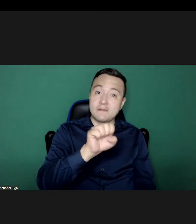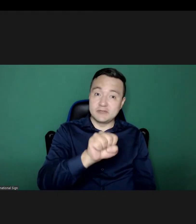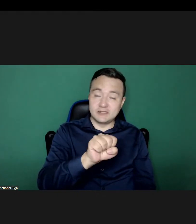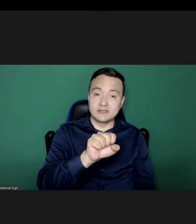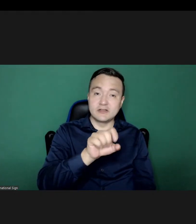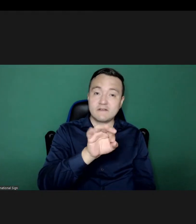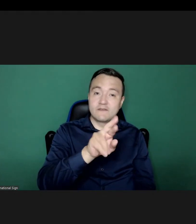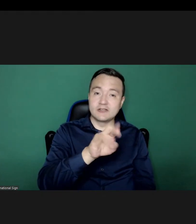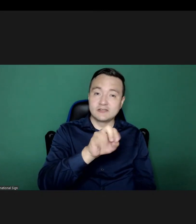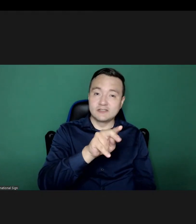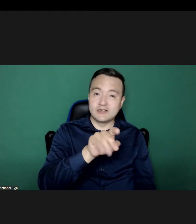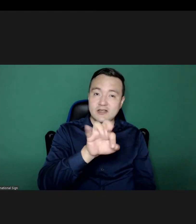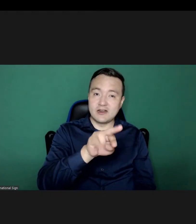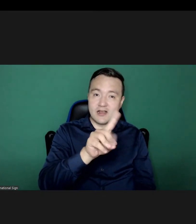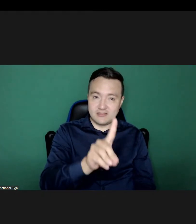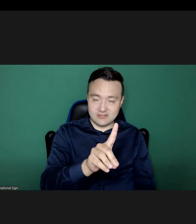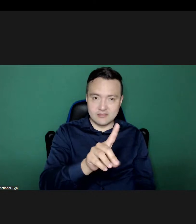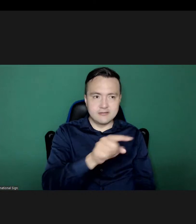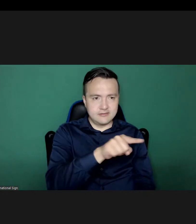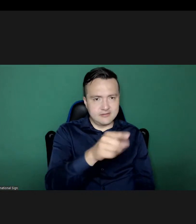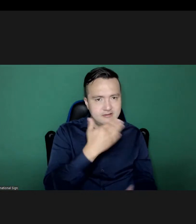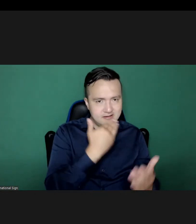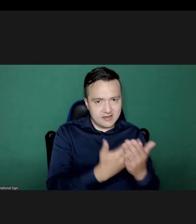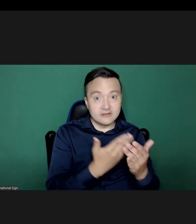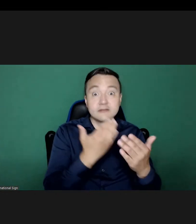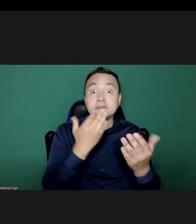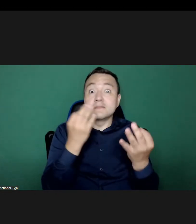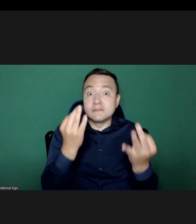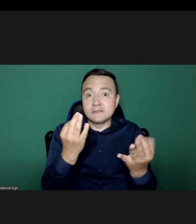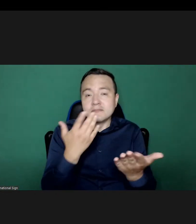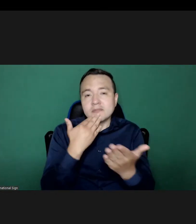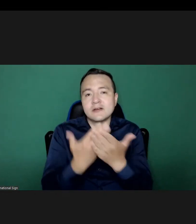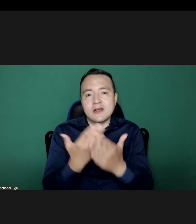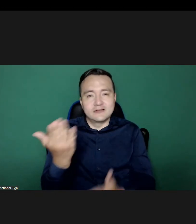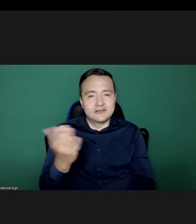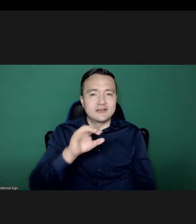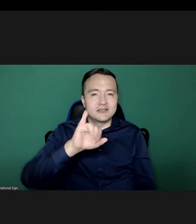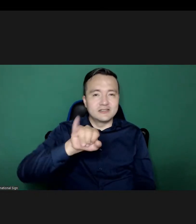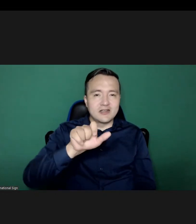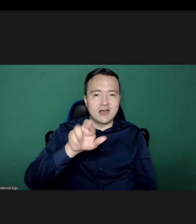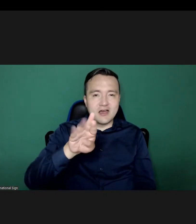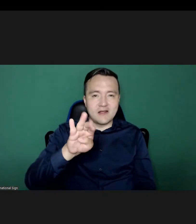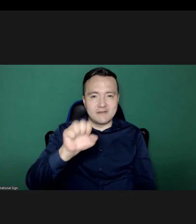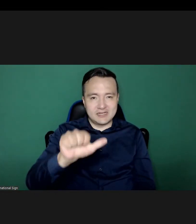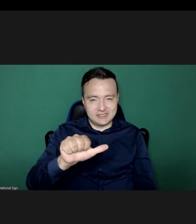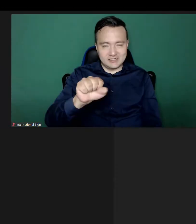Dr. Barbosa, who gave the welcoming remarks, and of course I would like to thank Silvana